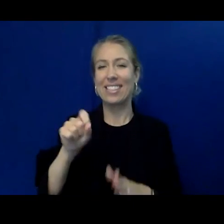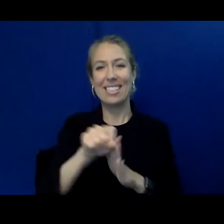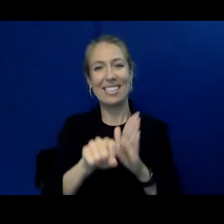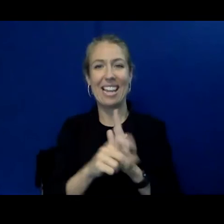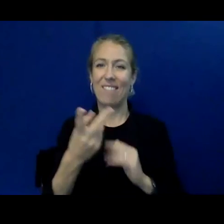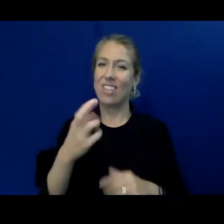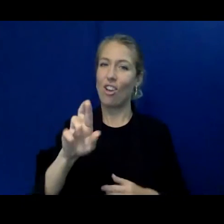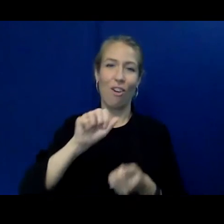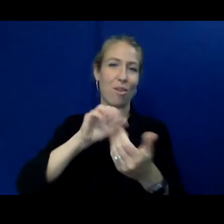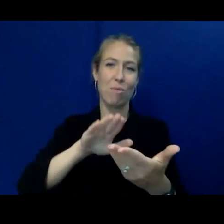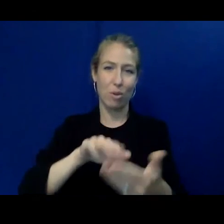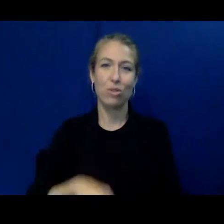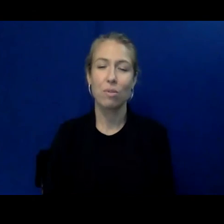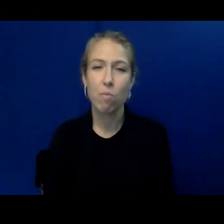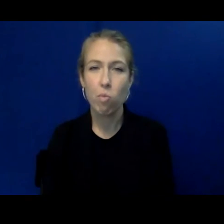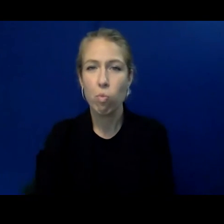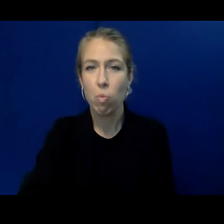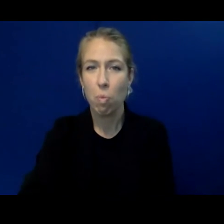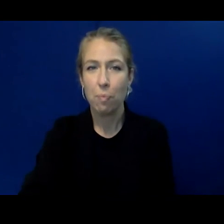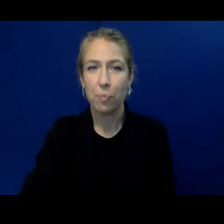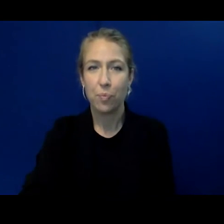Excellent. Thanks, Jennifer.